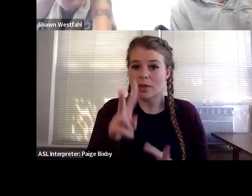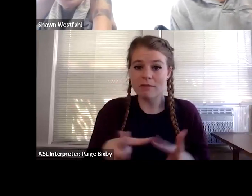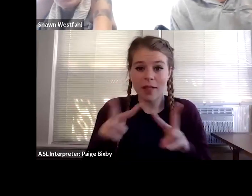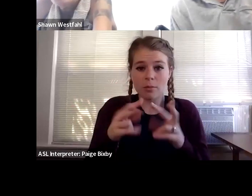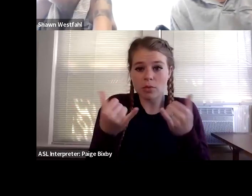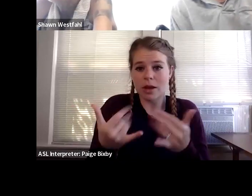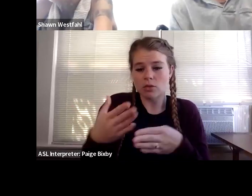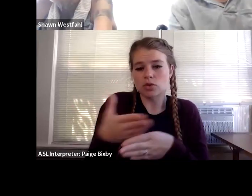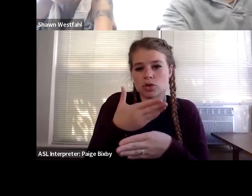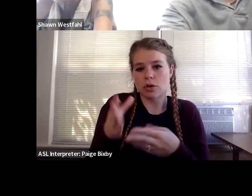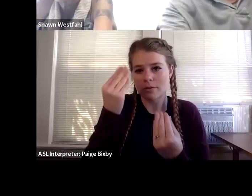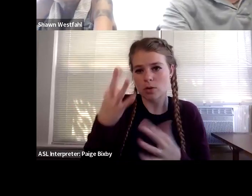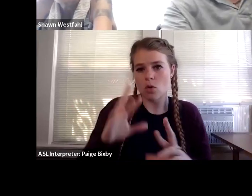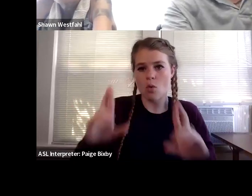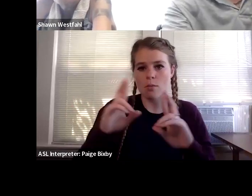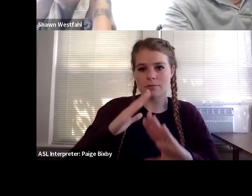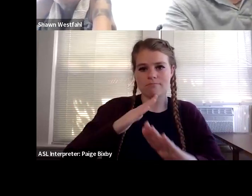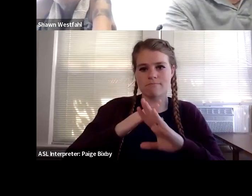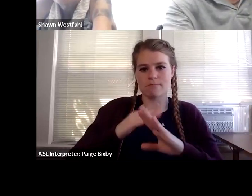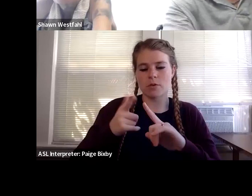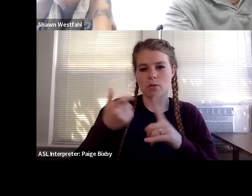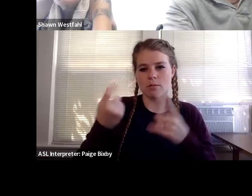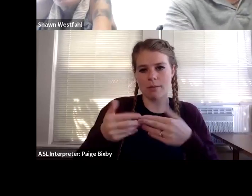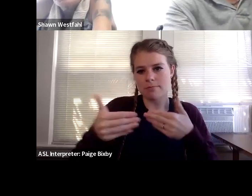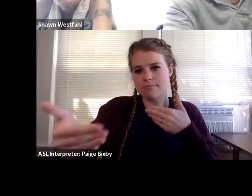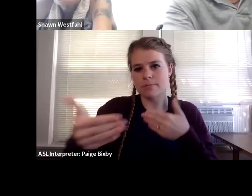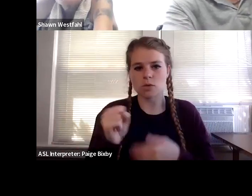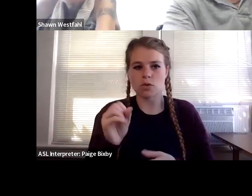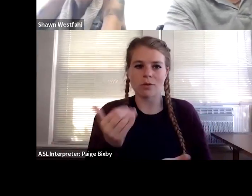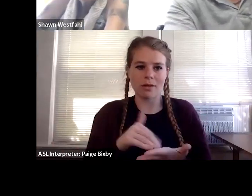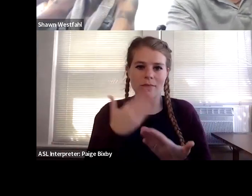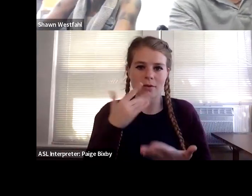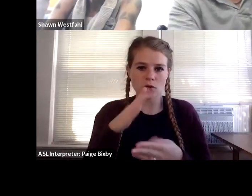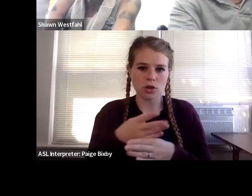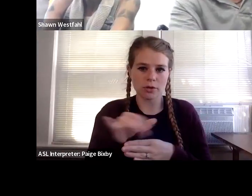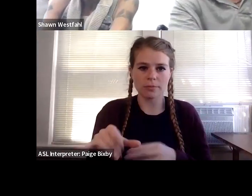to hopefully prevent these things in the future. So thank you for sharing that. Not a problem.